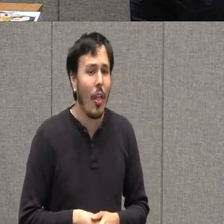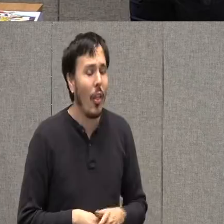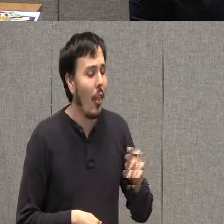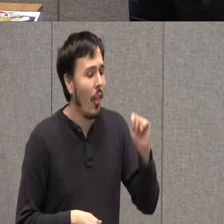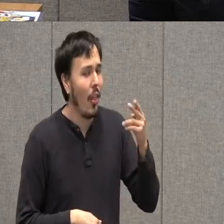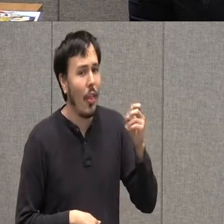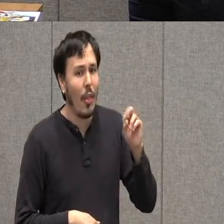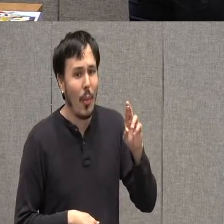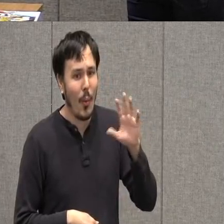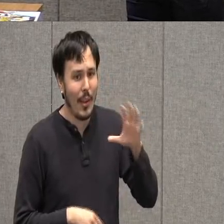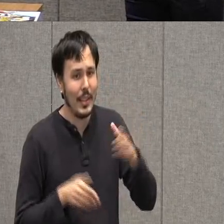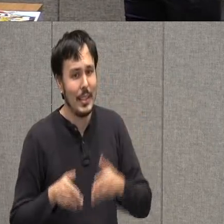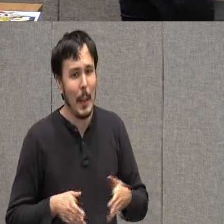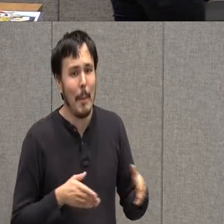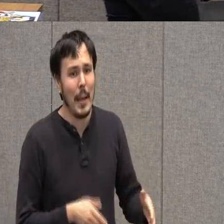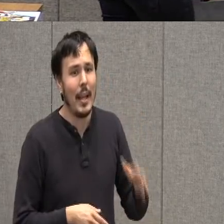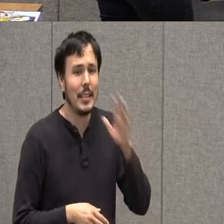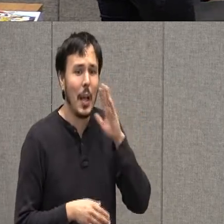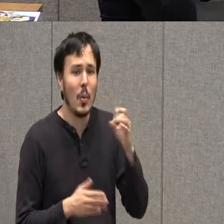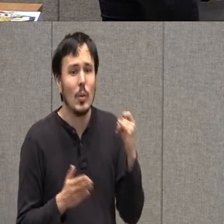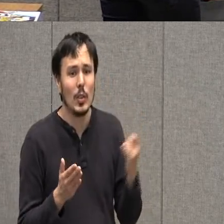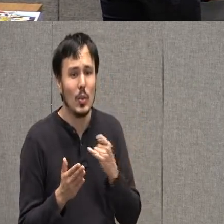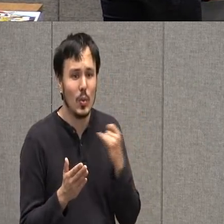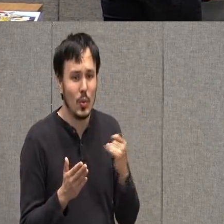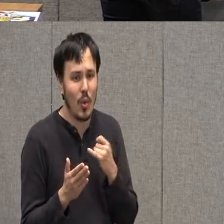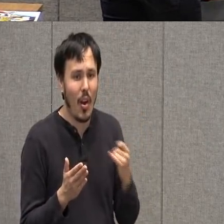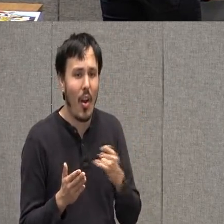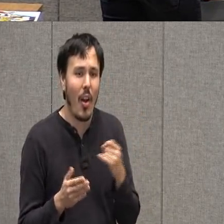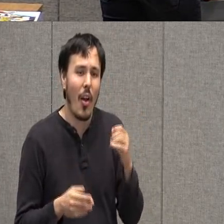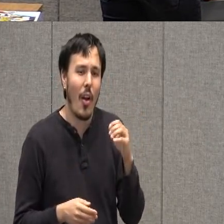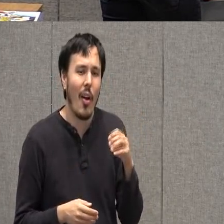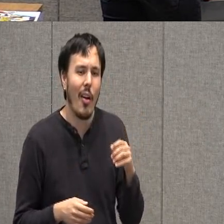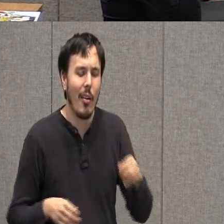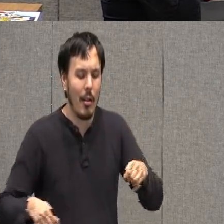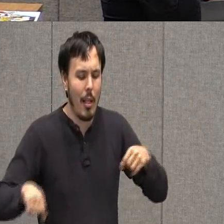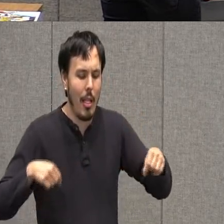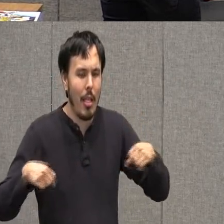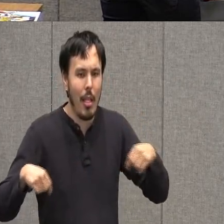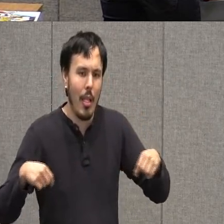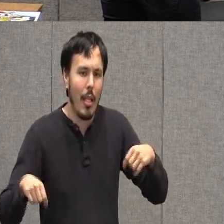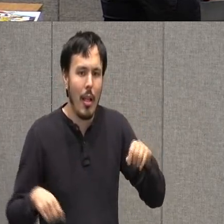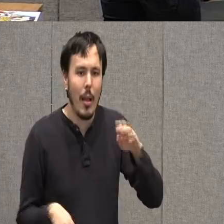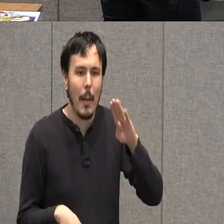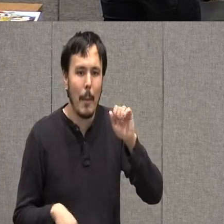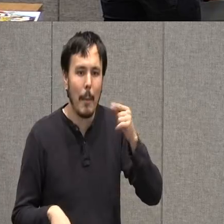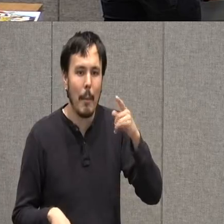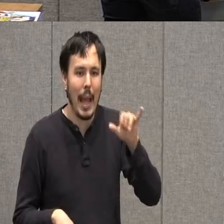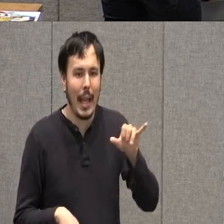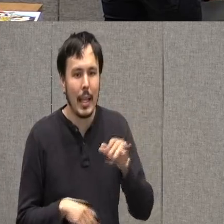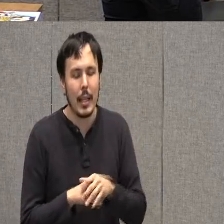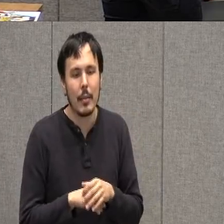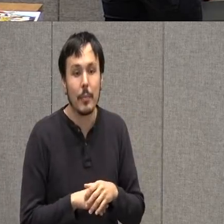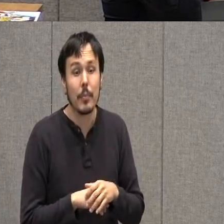And you'll find, Ms. Ley and artists at home, that you kind of go over some of those shapes you first made.